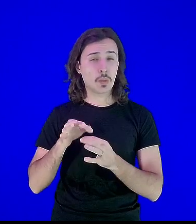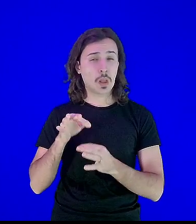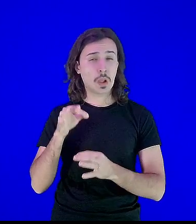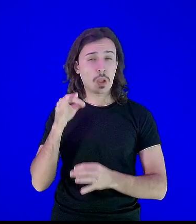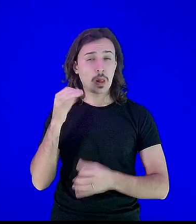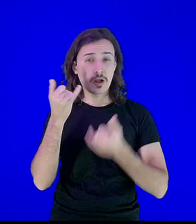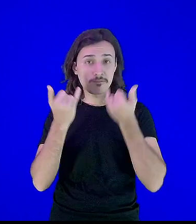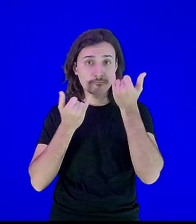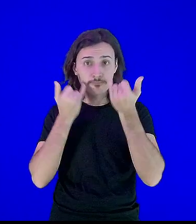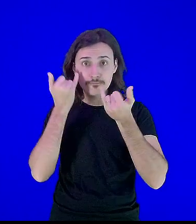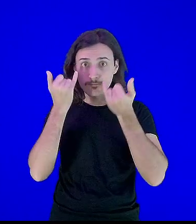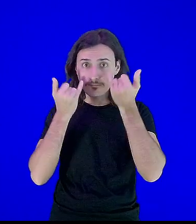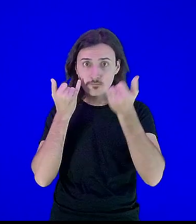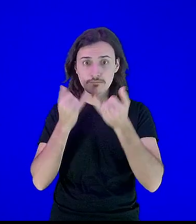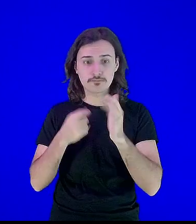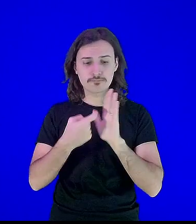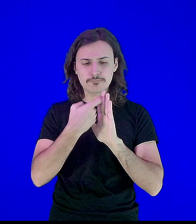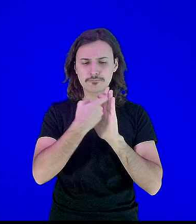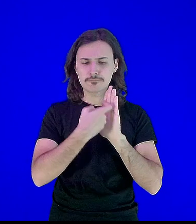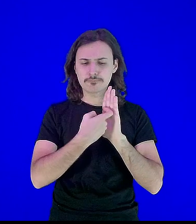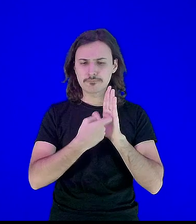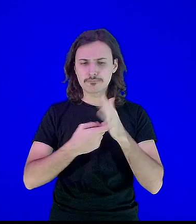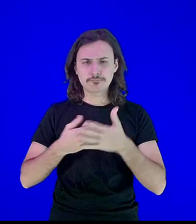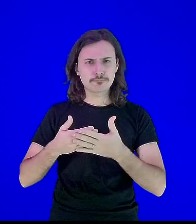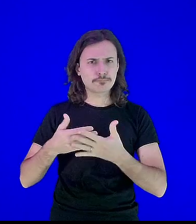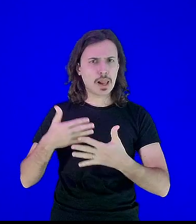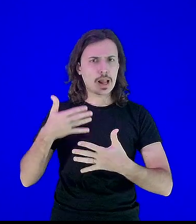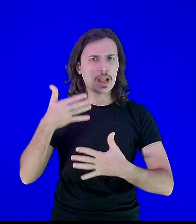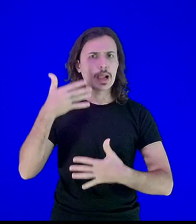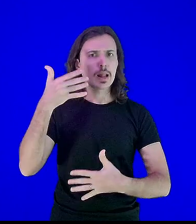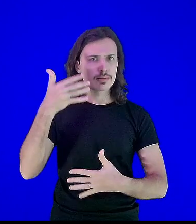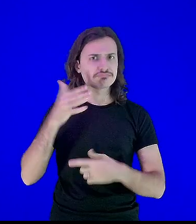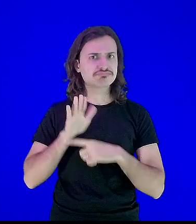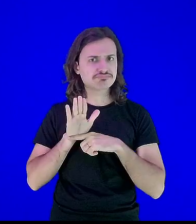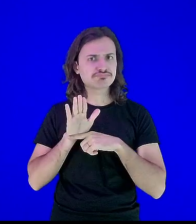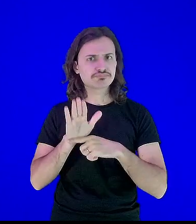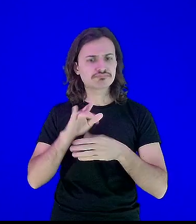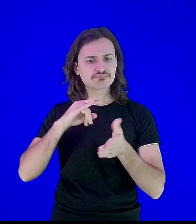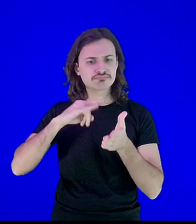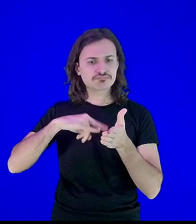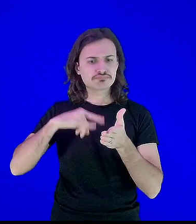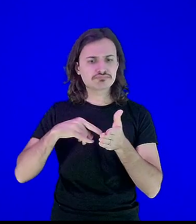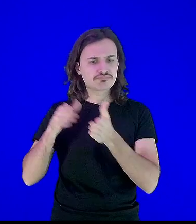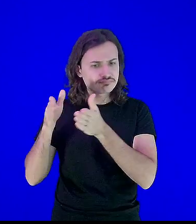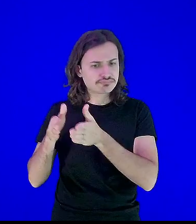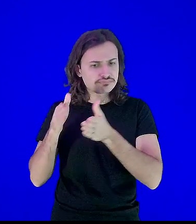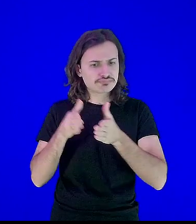that can help you use SignWriting on the web it has a really good documentation, I really recommend you guys go